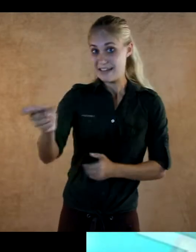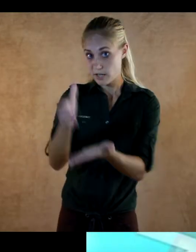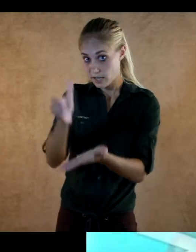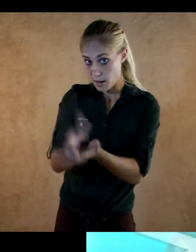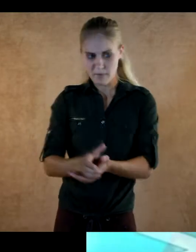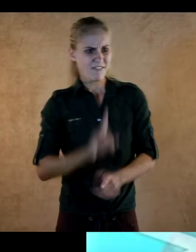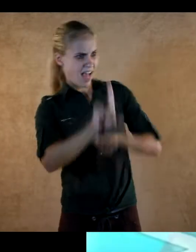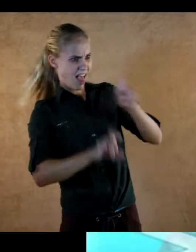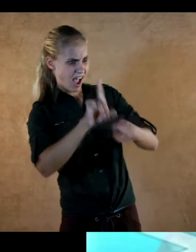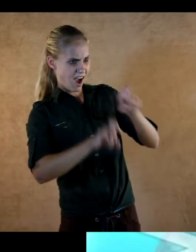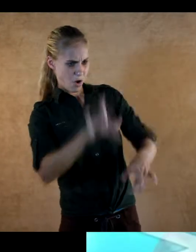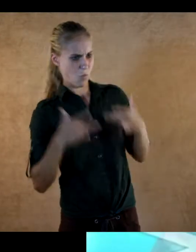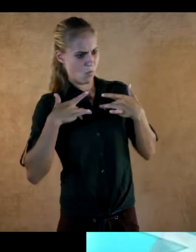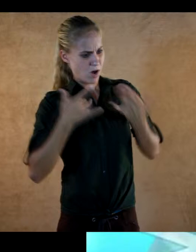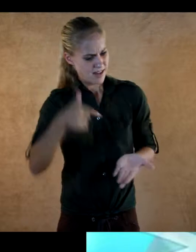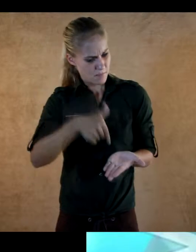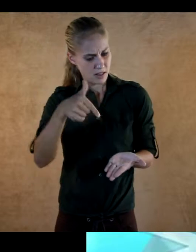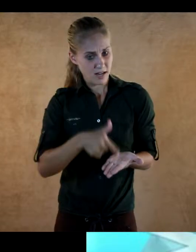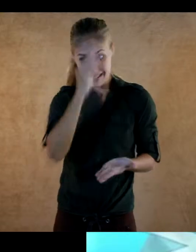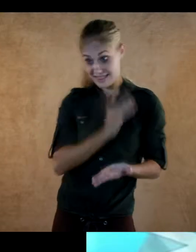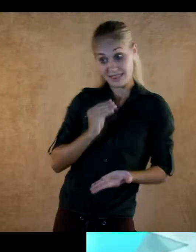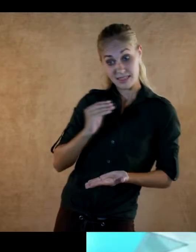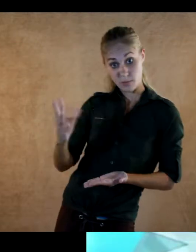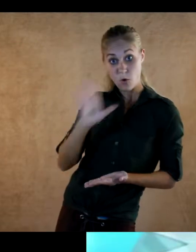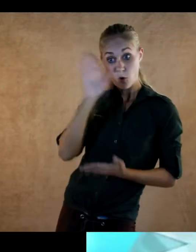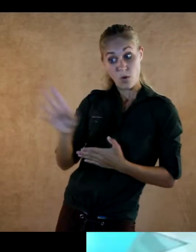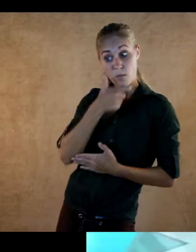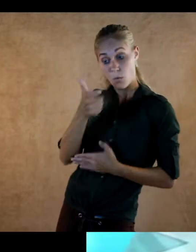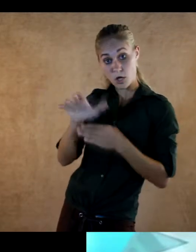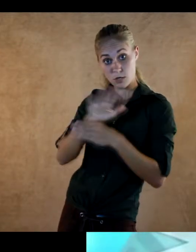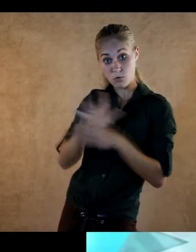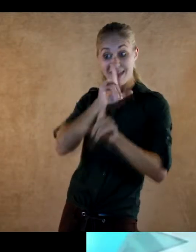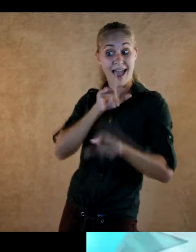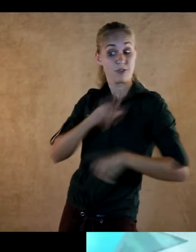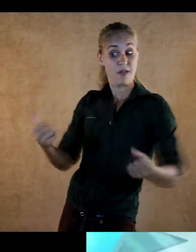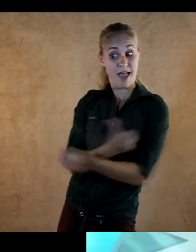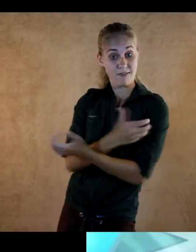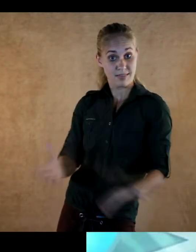If they start asking questions about the products, let them know that you're going to play a video that should answer most of their questions.